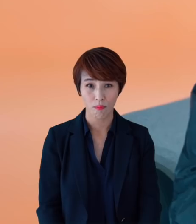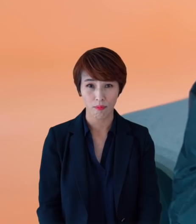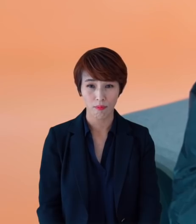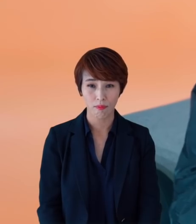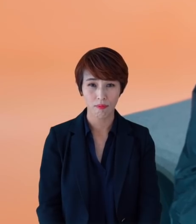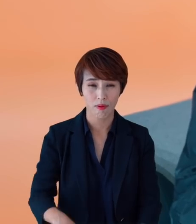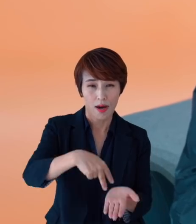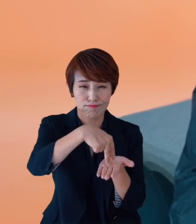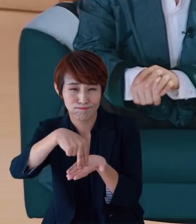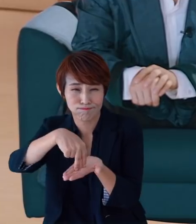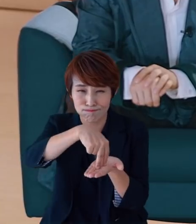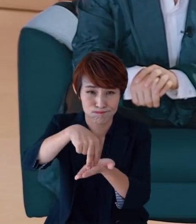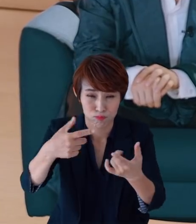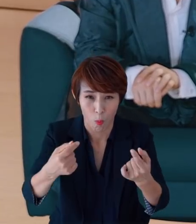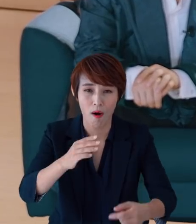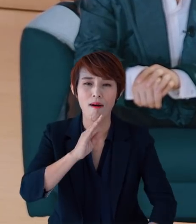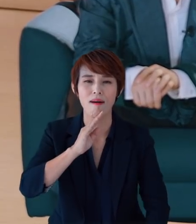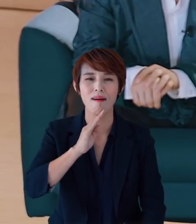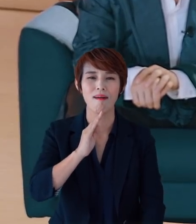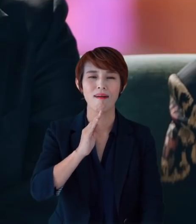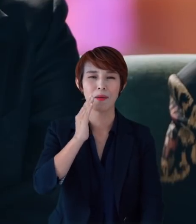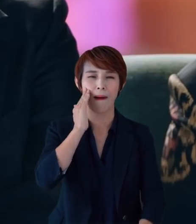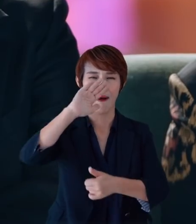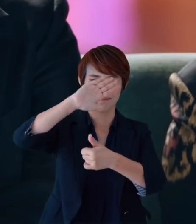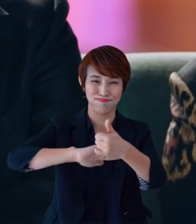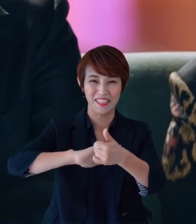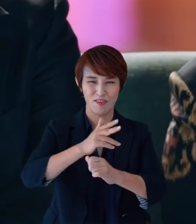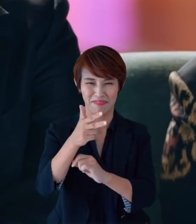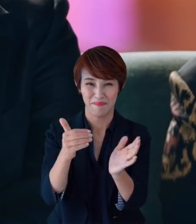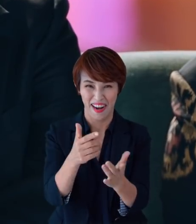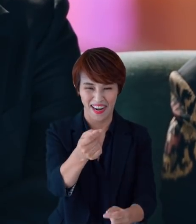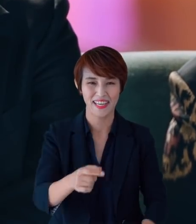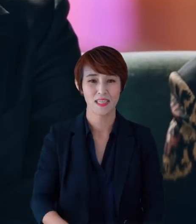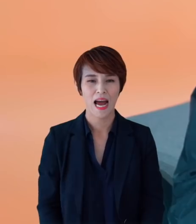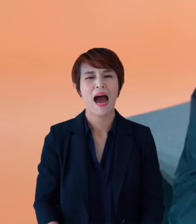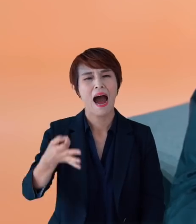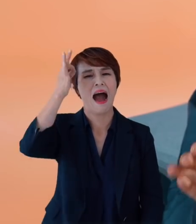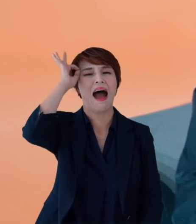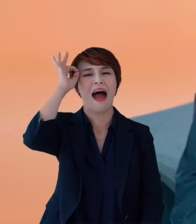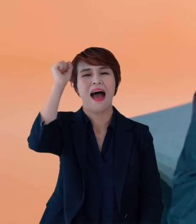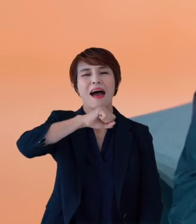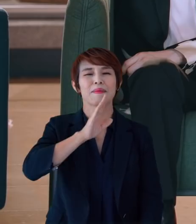Jin: j-hope you look like you’re surfing. j-hope: That was also with chroma key. Jung Kook: Jin always has something to eat. [Jin loves his food] Jin: ah I remember now!